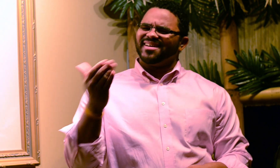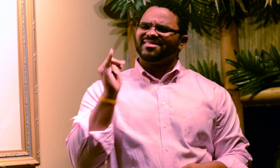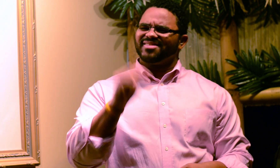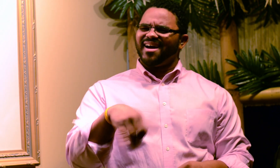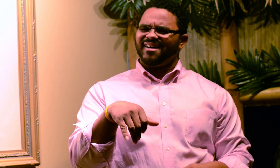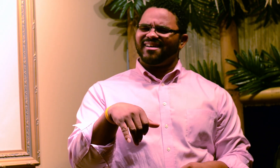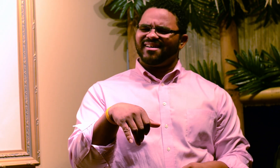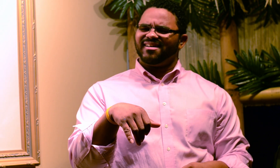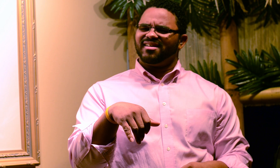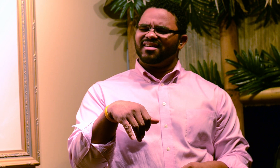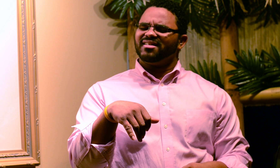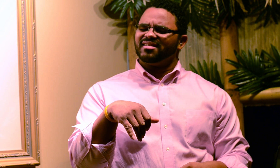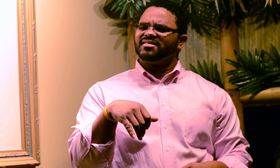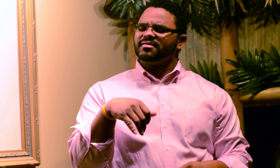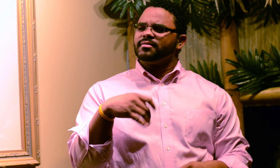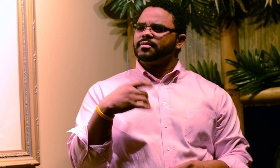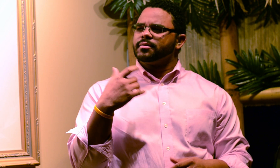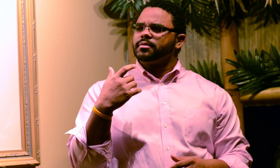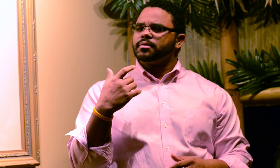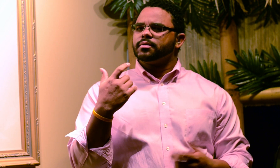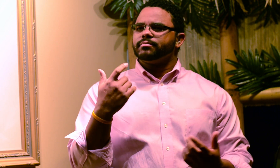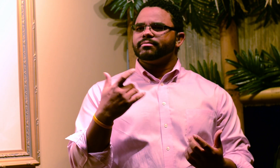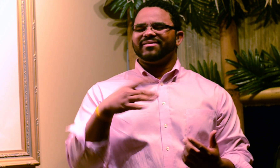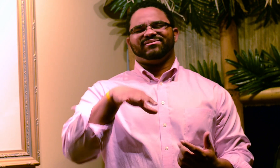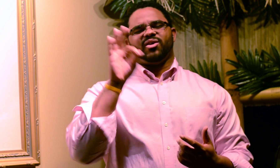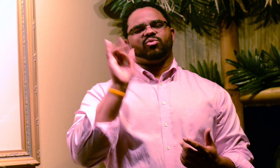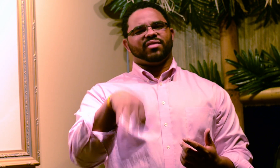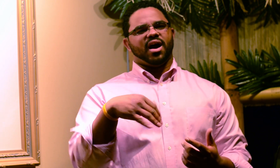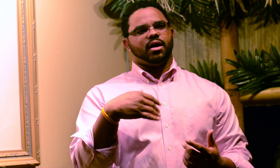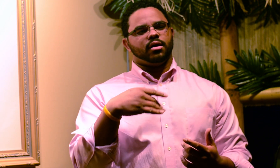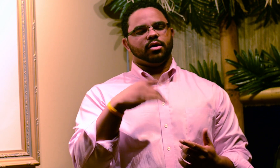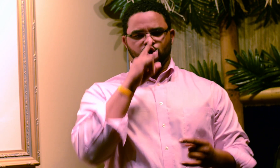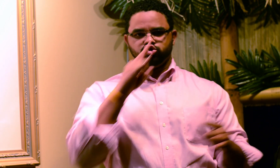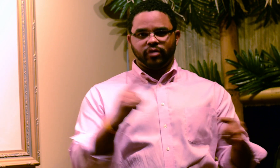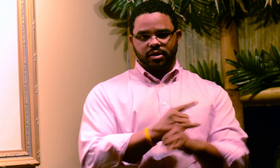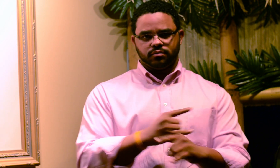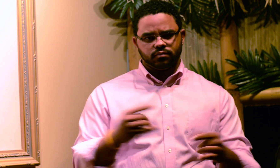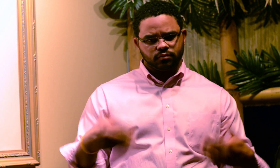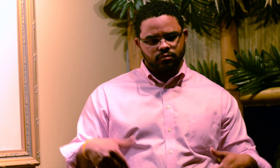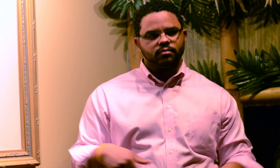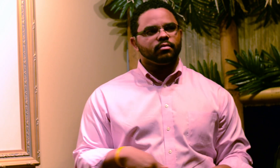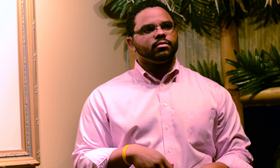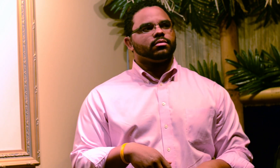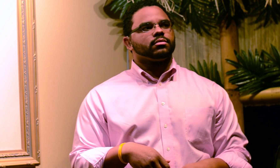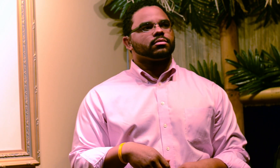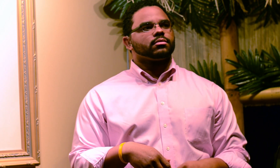I found... much of this incredibly ironic.